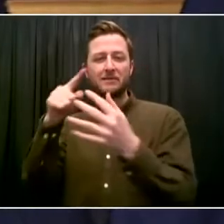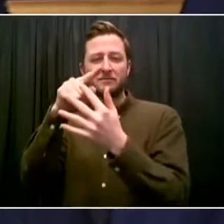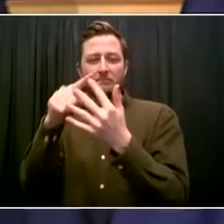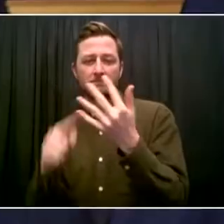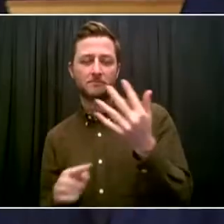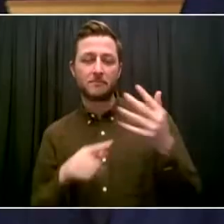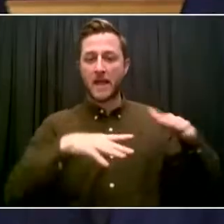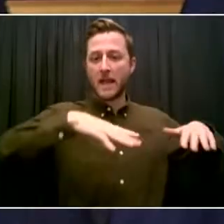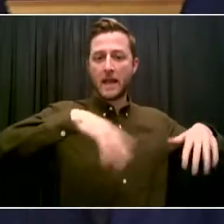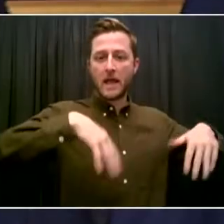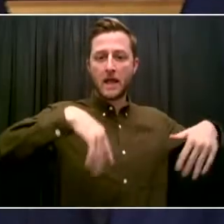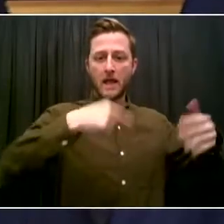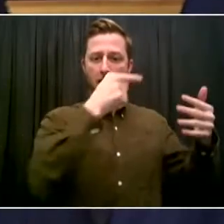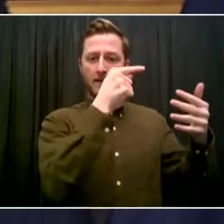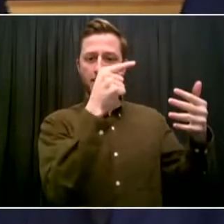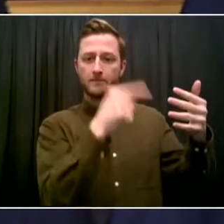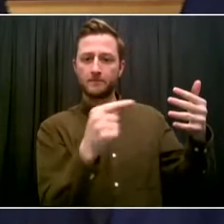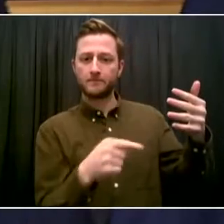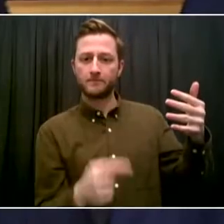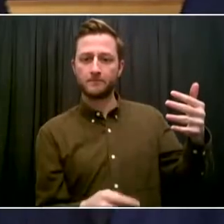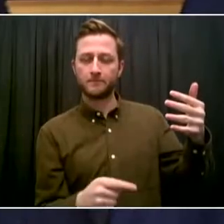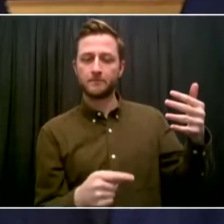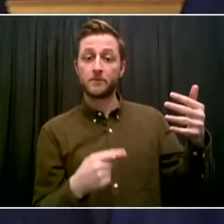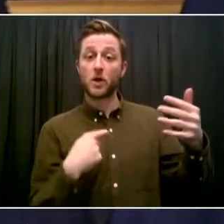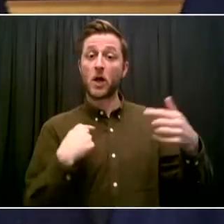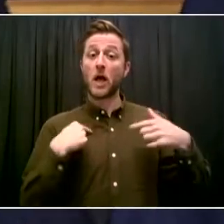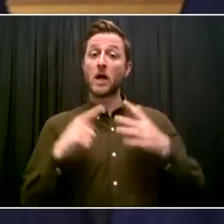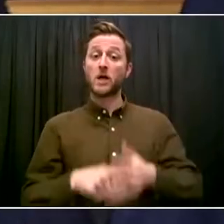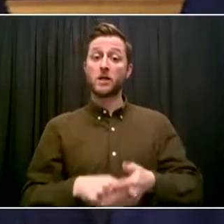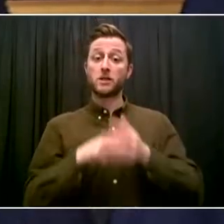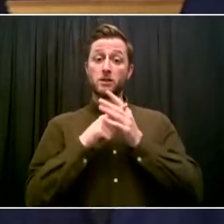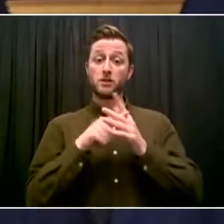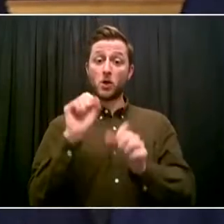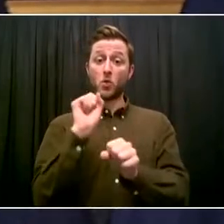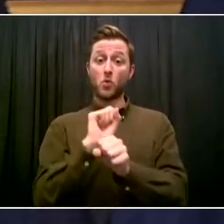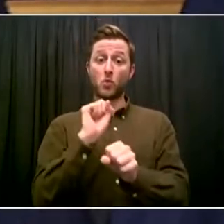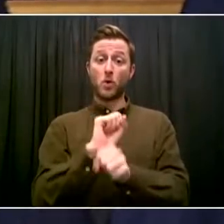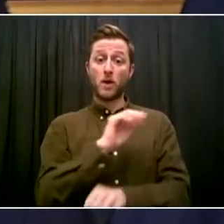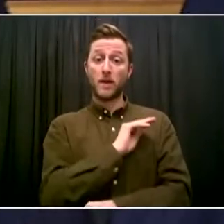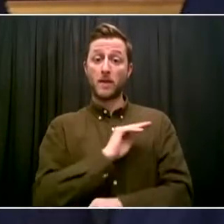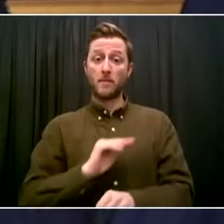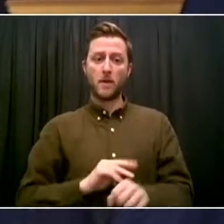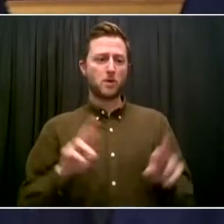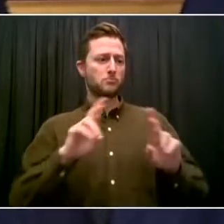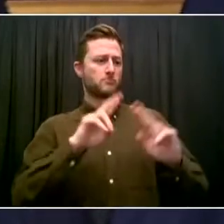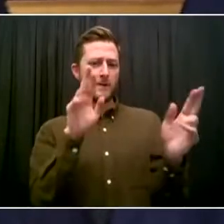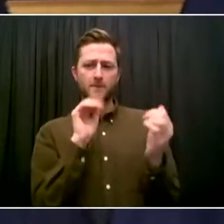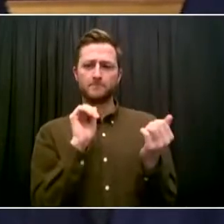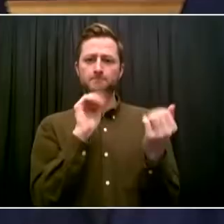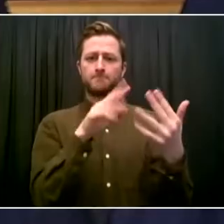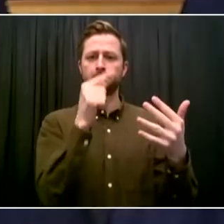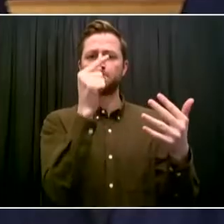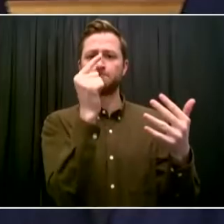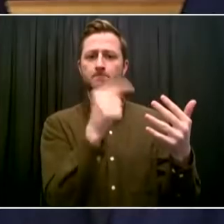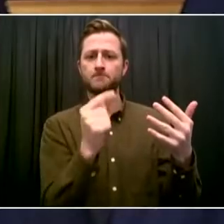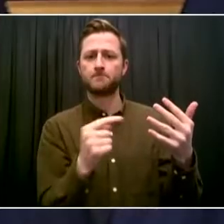AINDMISATTRION AND TALK ABOUT WHAT THEY DID OR DID NOT DO.